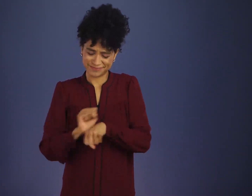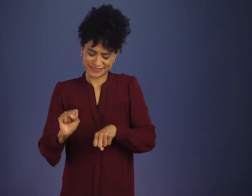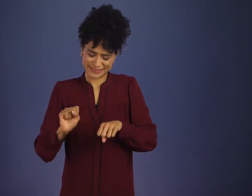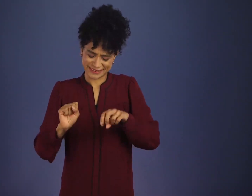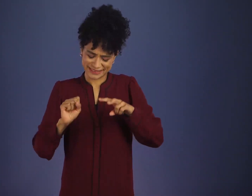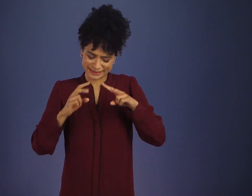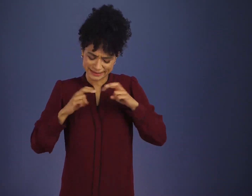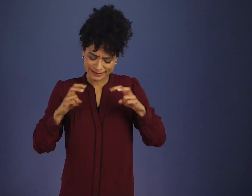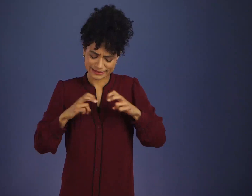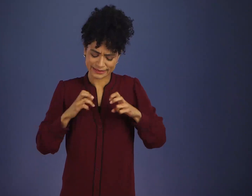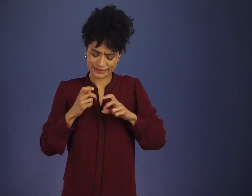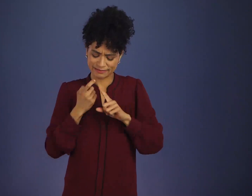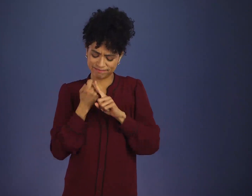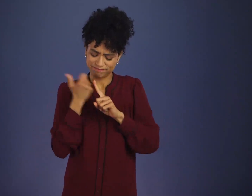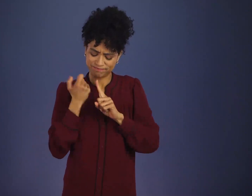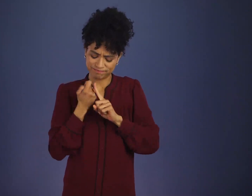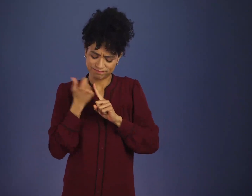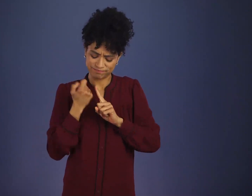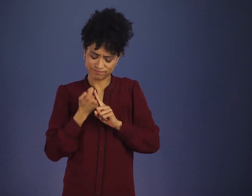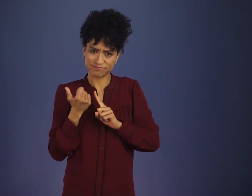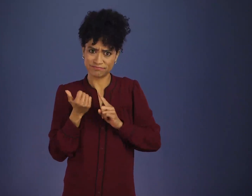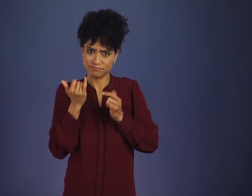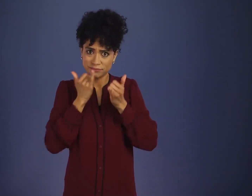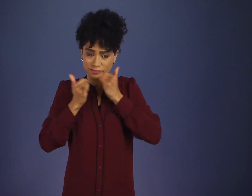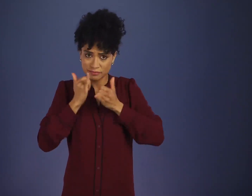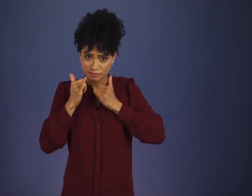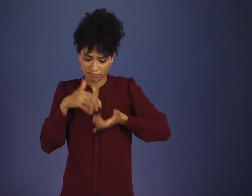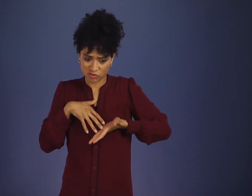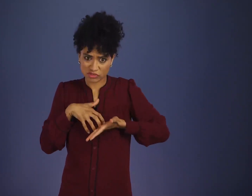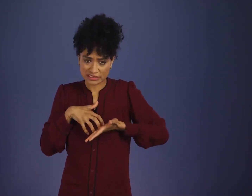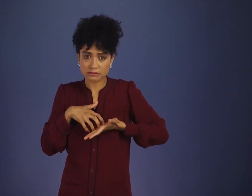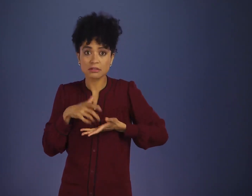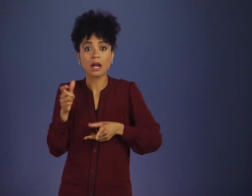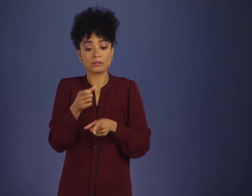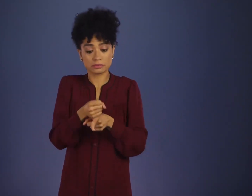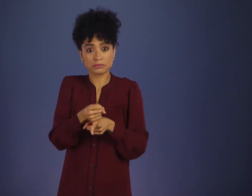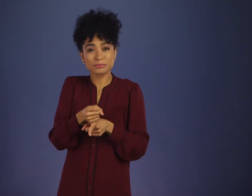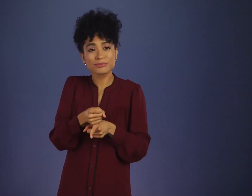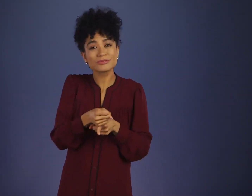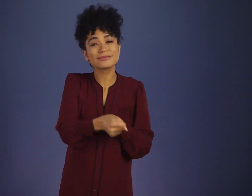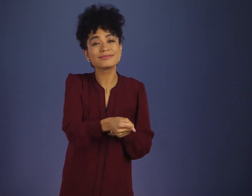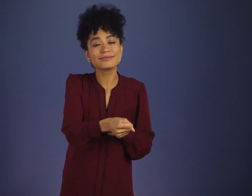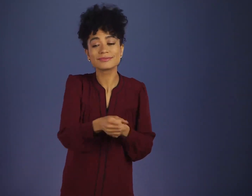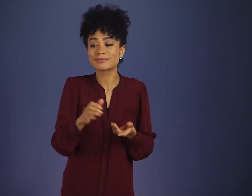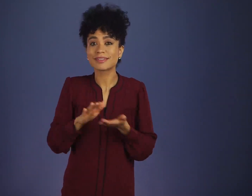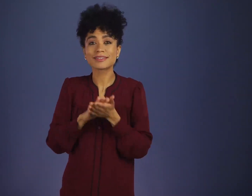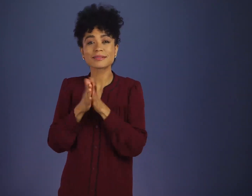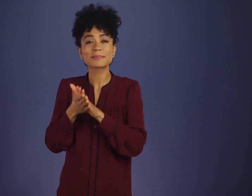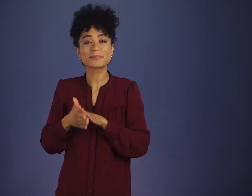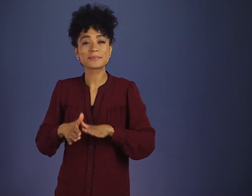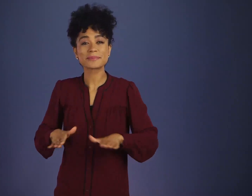that unless he is now willing to work hard at the elimination of the worst of these defects,